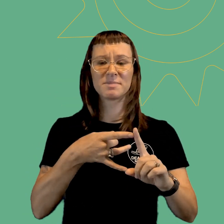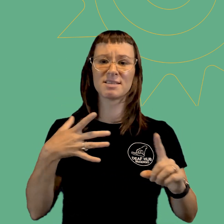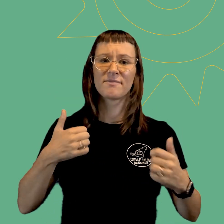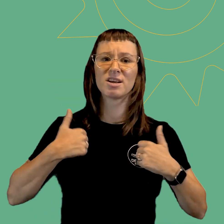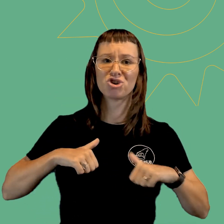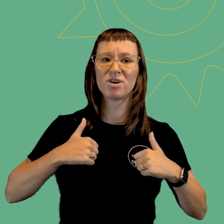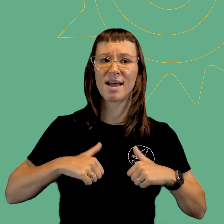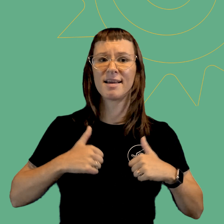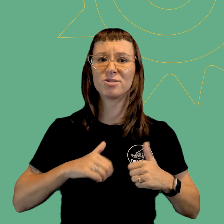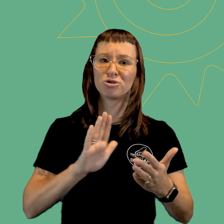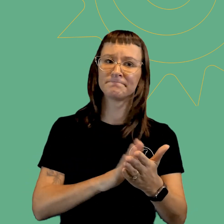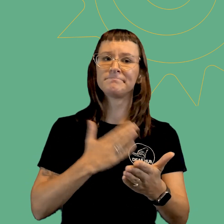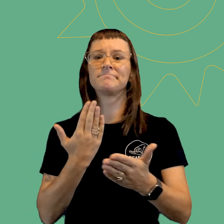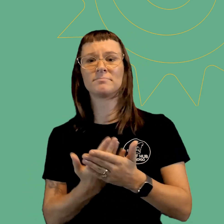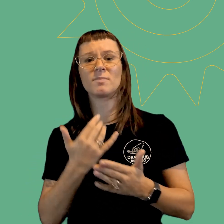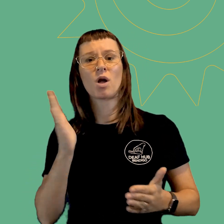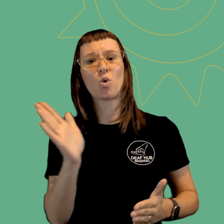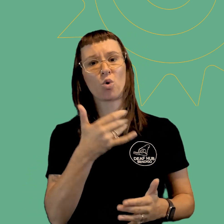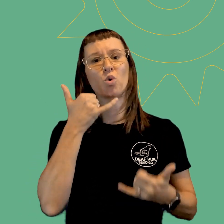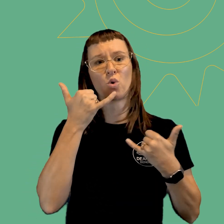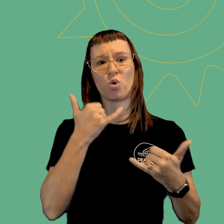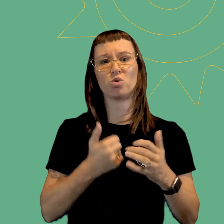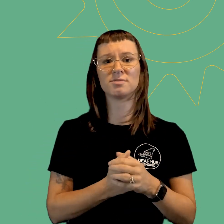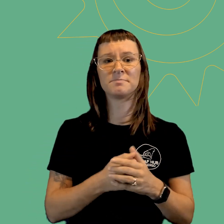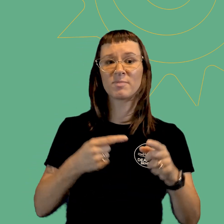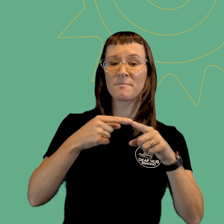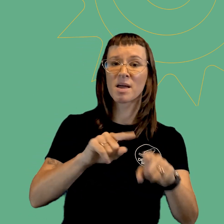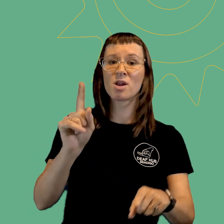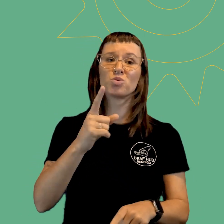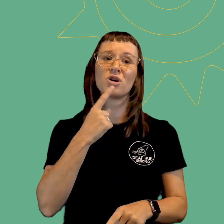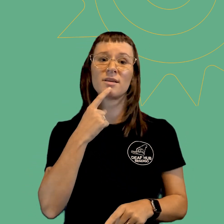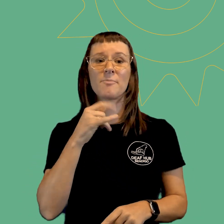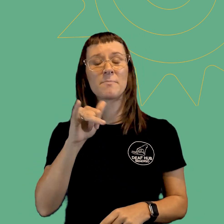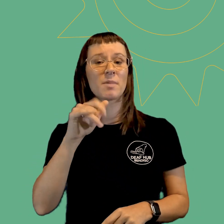who can help with every call. Depending on the type of call a Relay Officer will